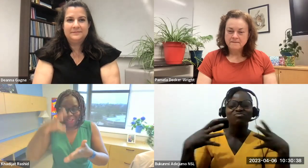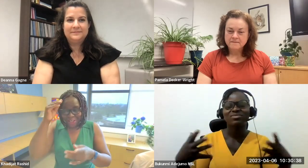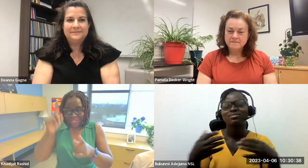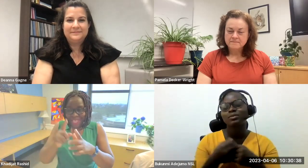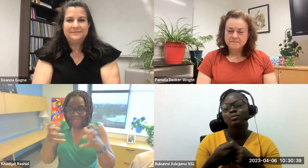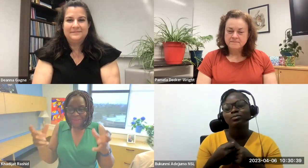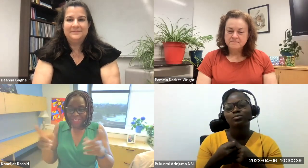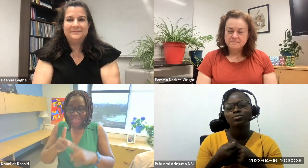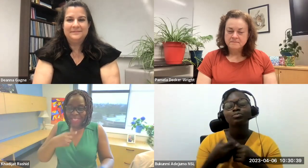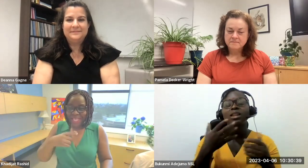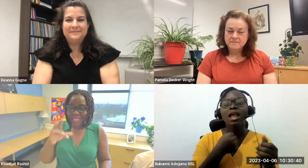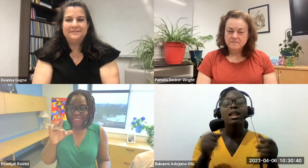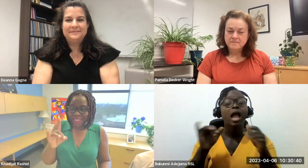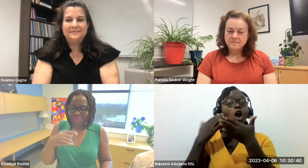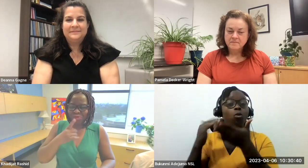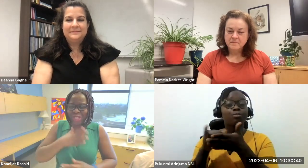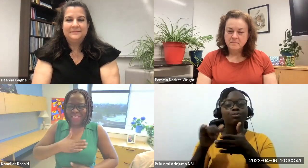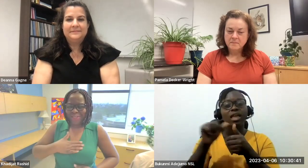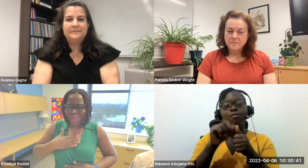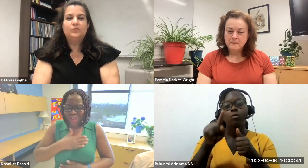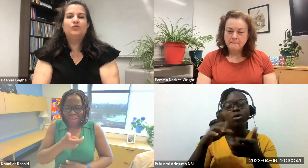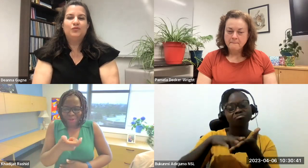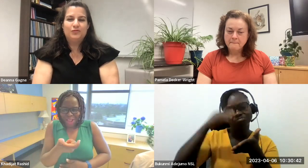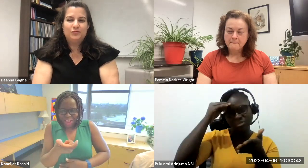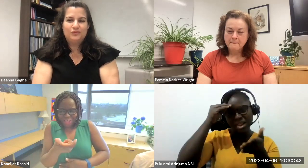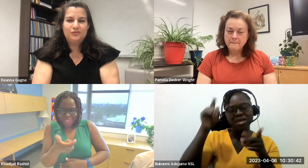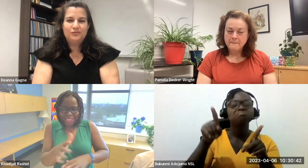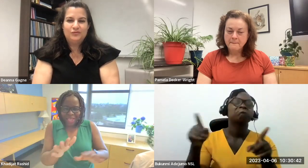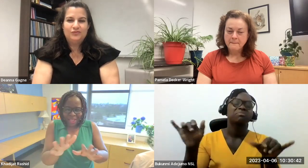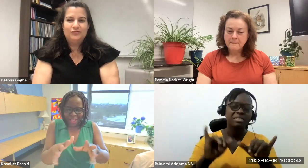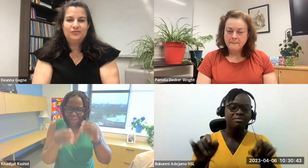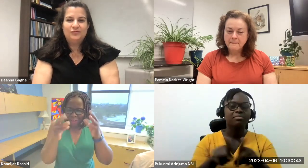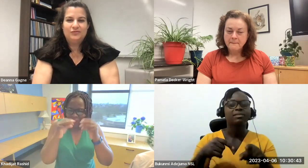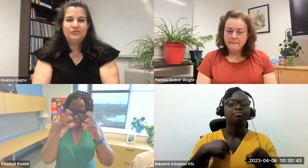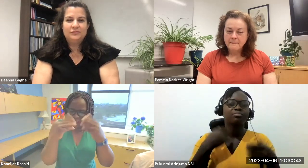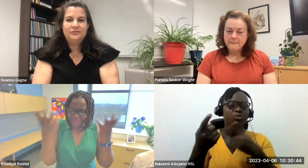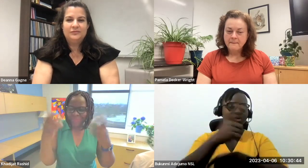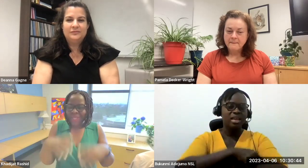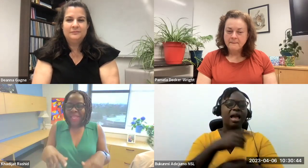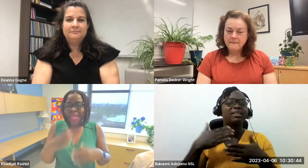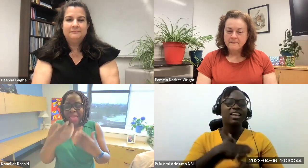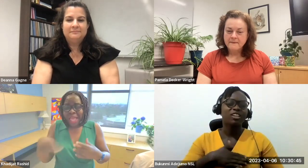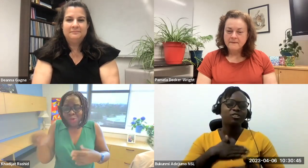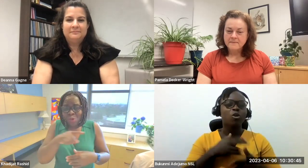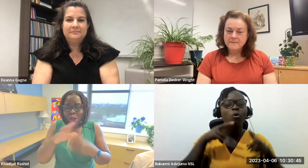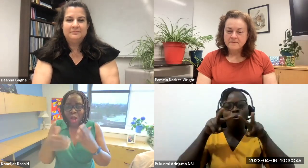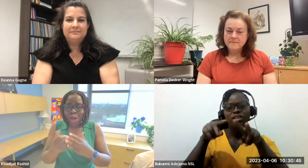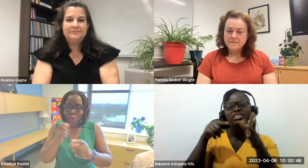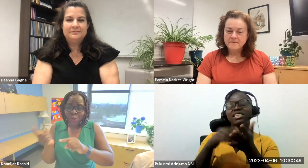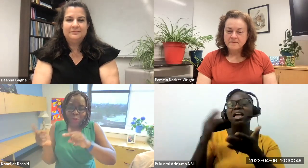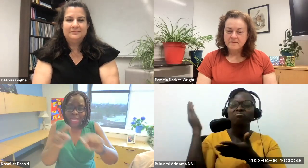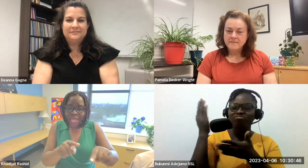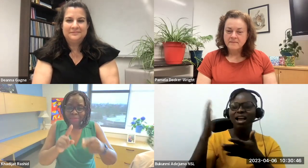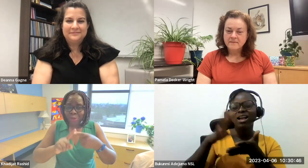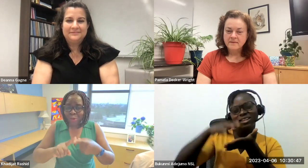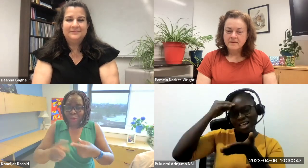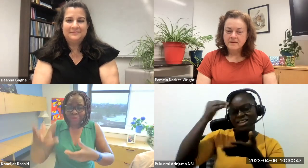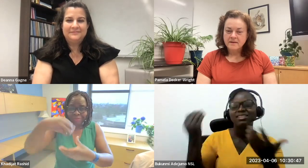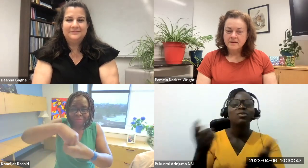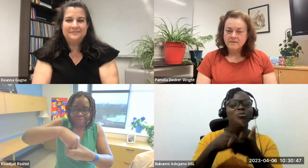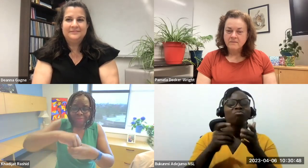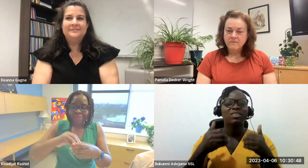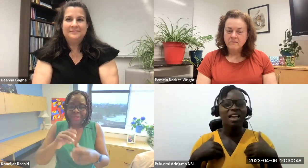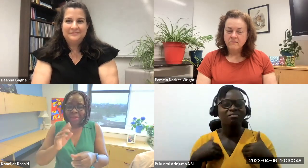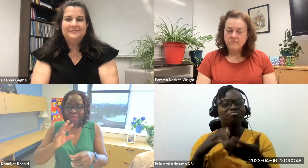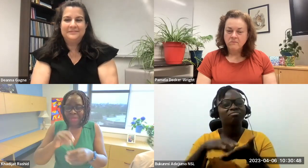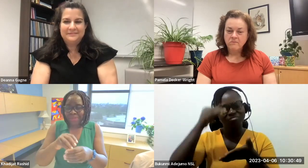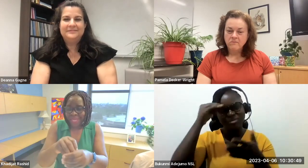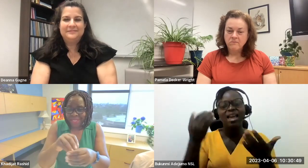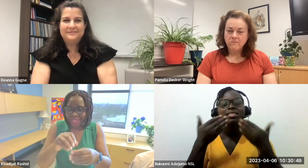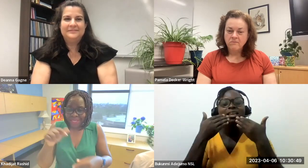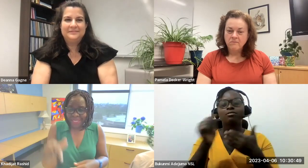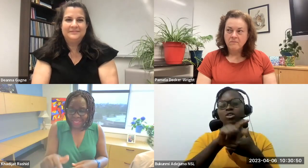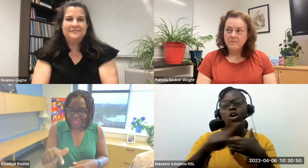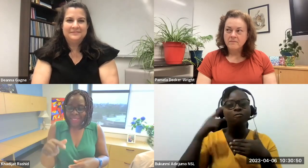and I hope that everyone has learned as much as I did today. and enjoyed watching this presentation and learning what we have. Thank you all for coming and participating